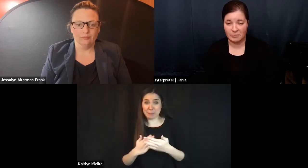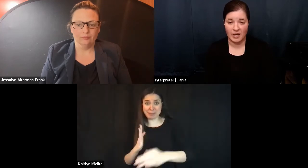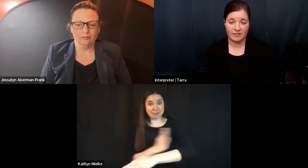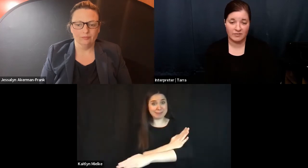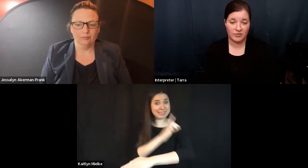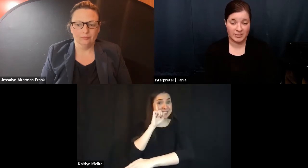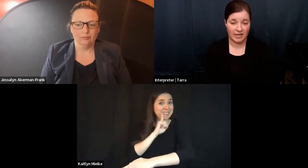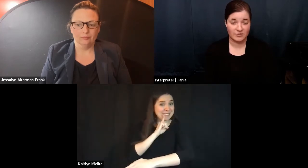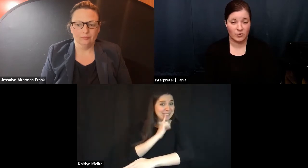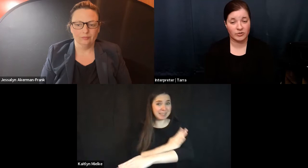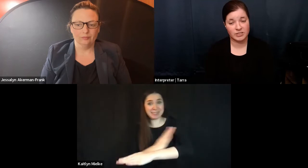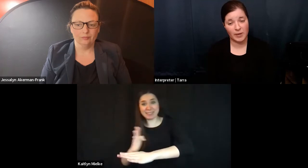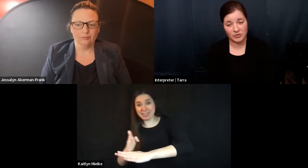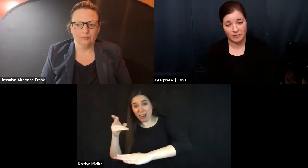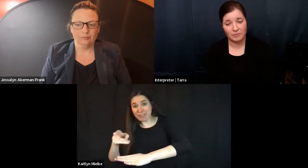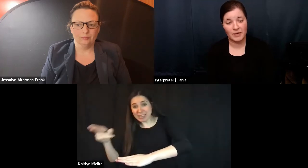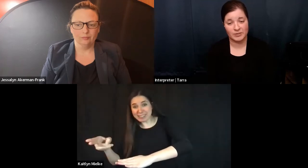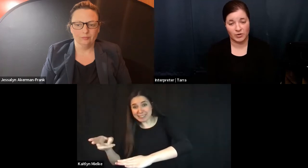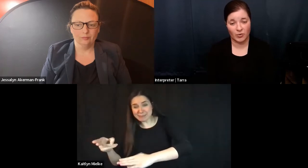So basically I'm using an analogy, so it's basically what a camera can see is what I can see.